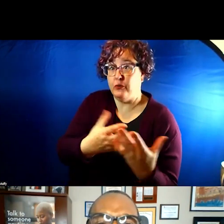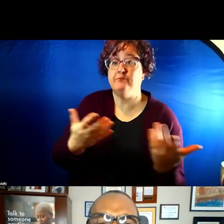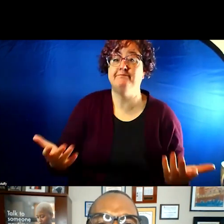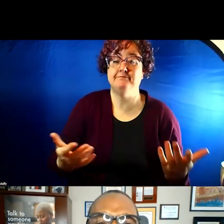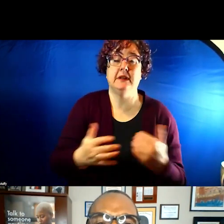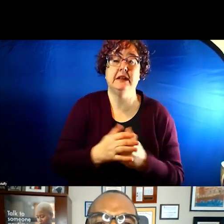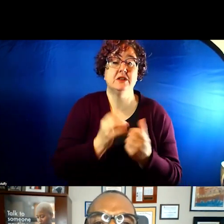THRIVE.